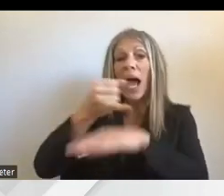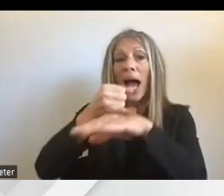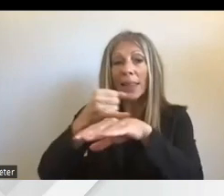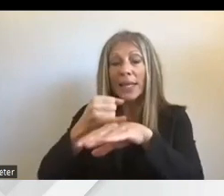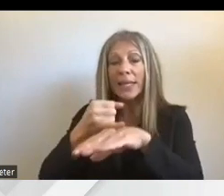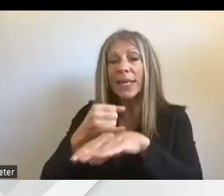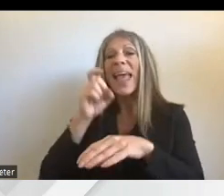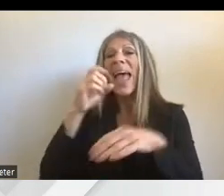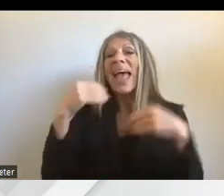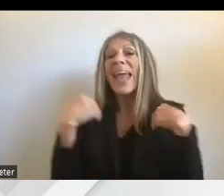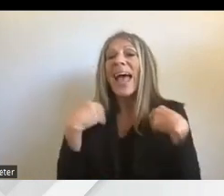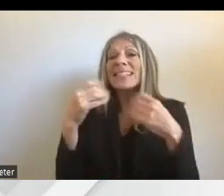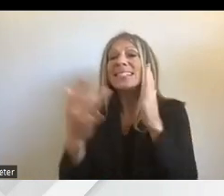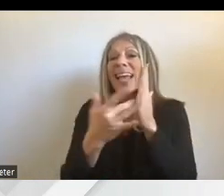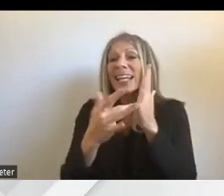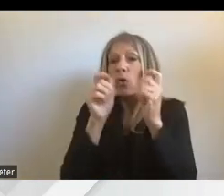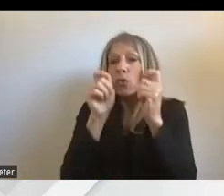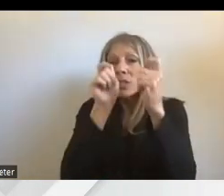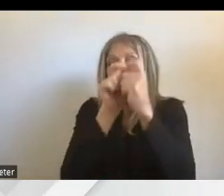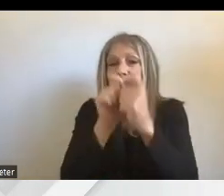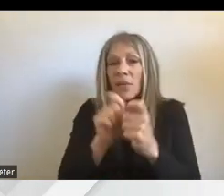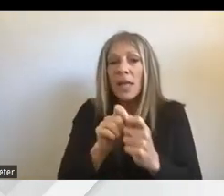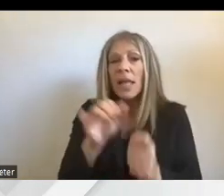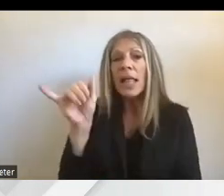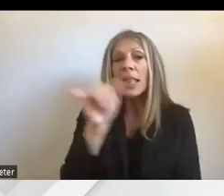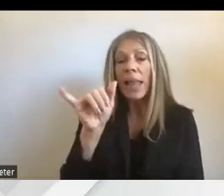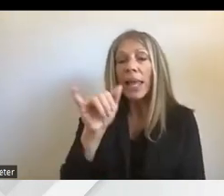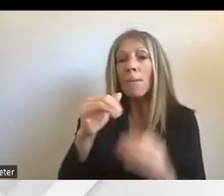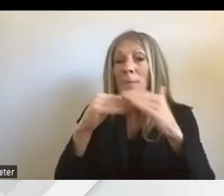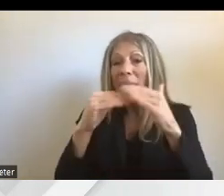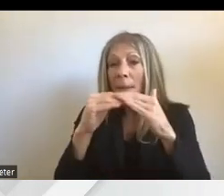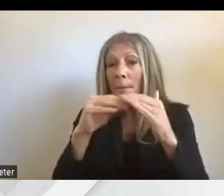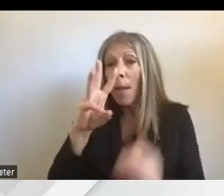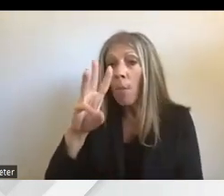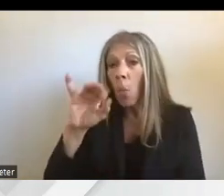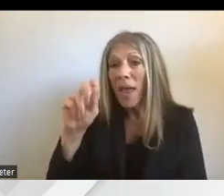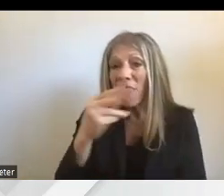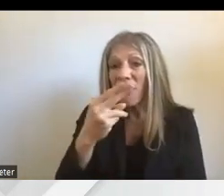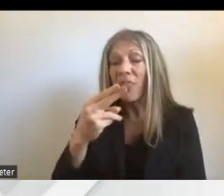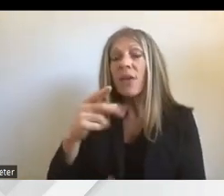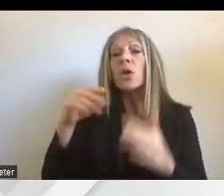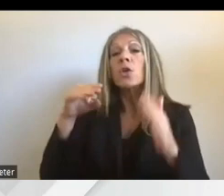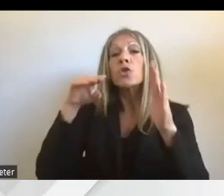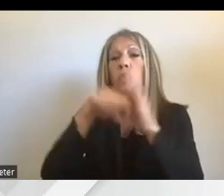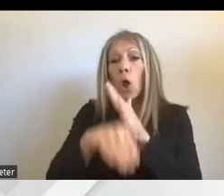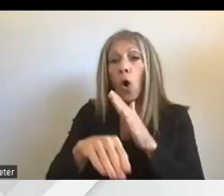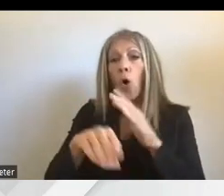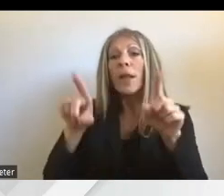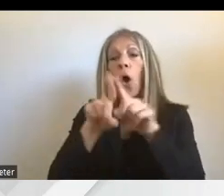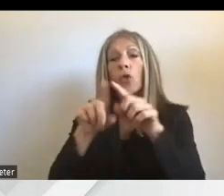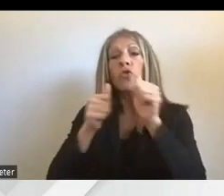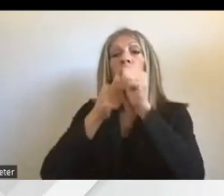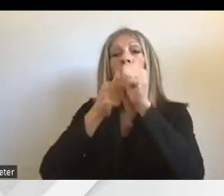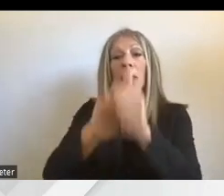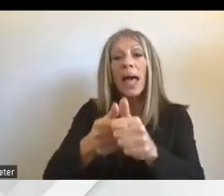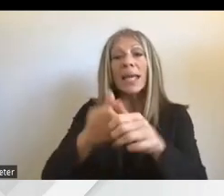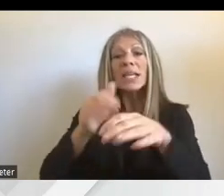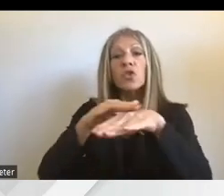you technical specifications such as minimum width, slope, as well as compliance surface requirements.